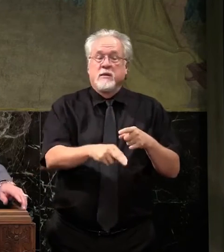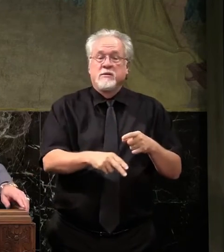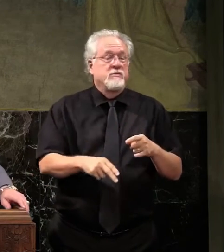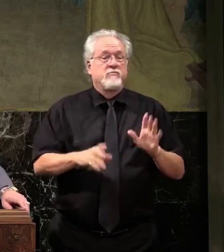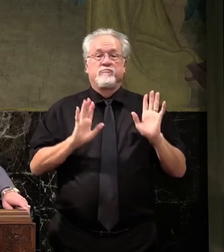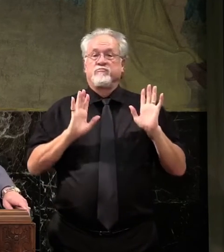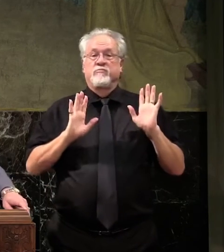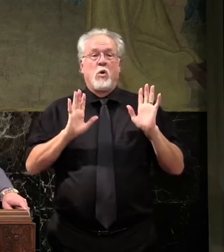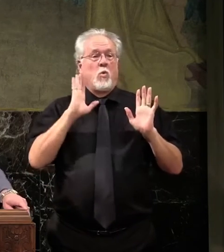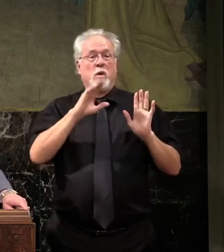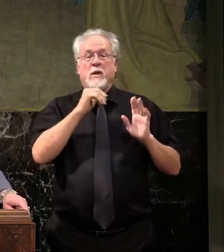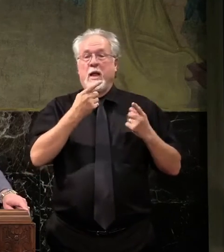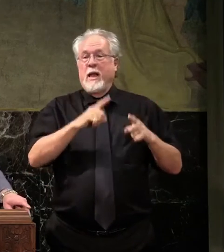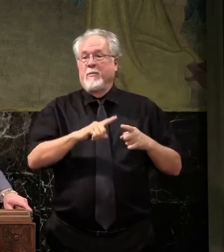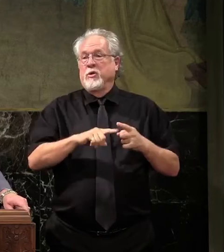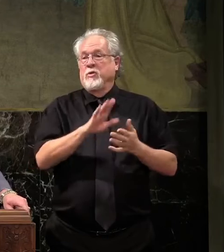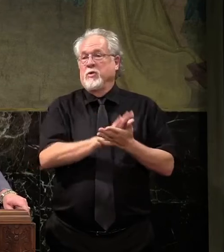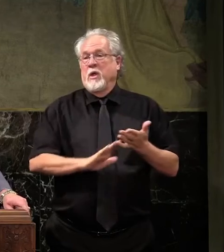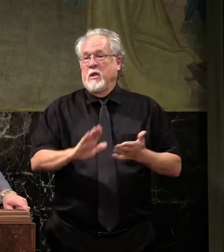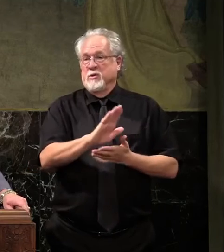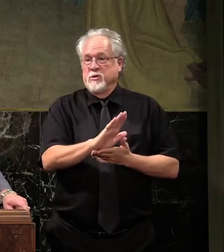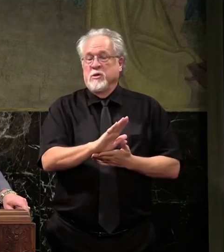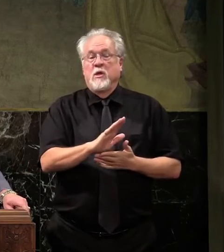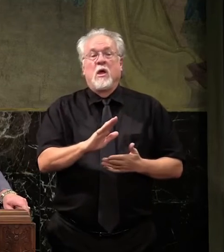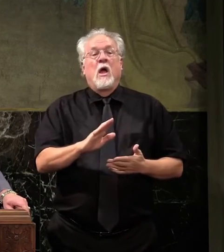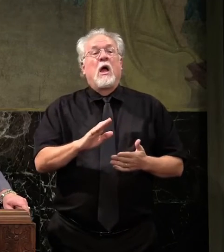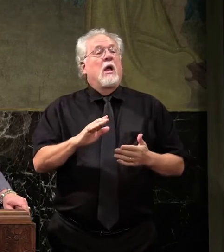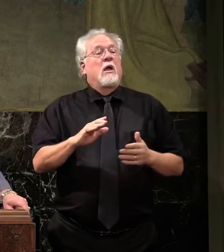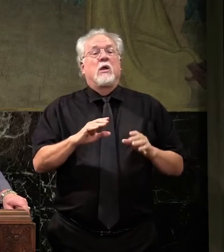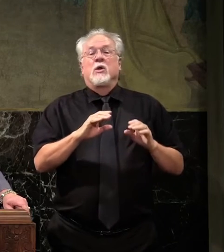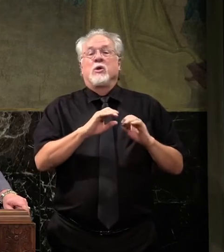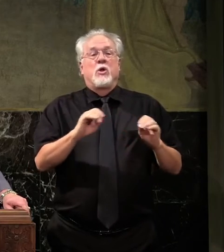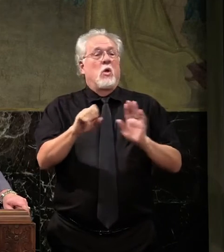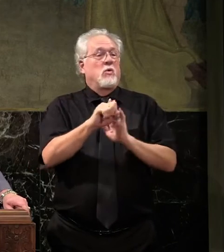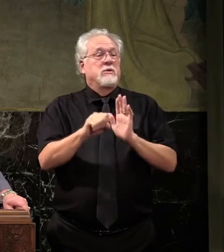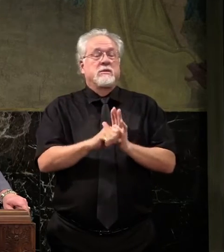We can say tonight that there will not be a state general fund cut to higher